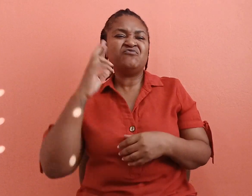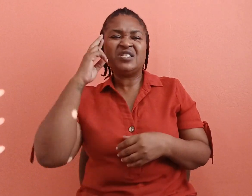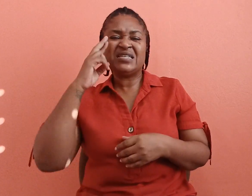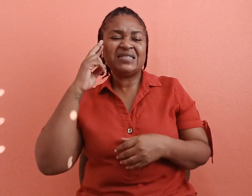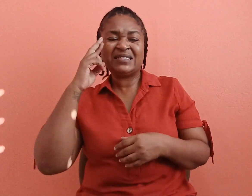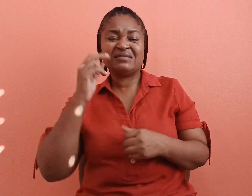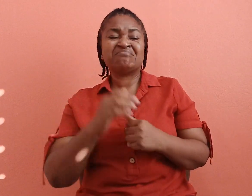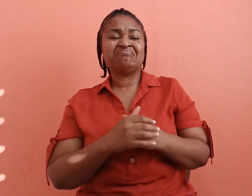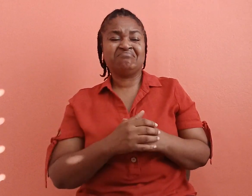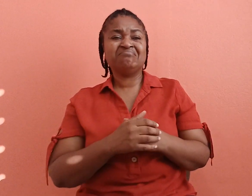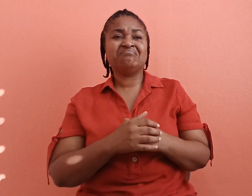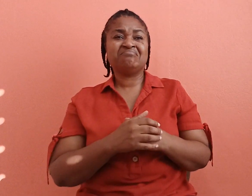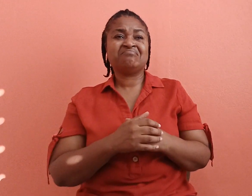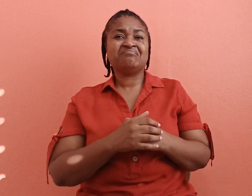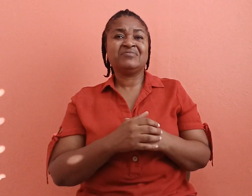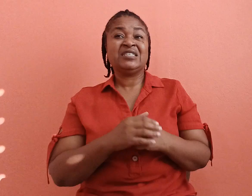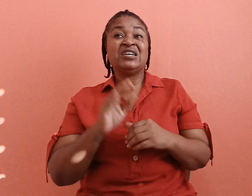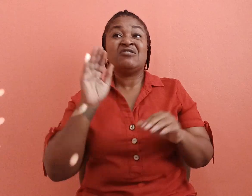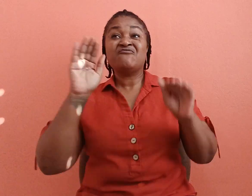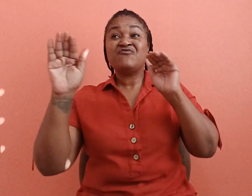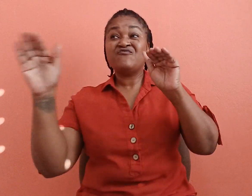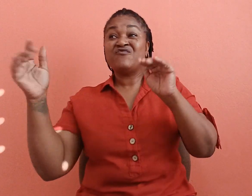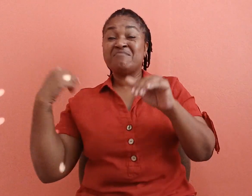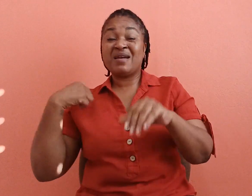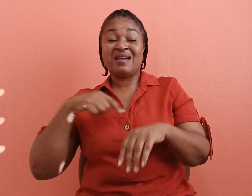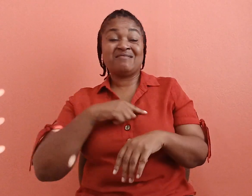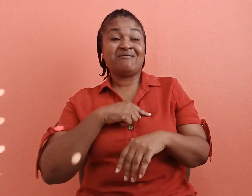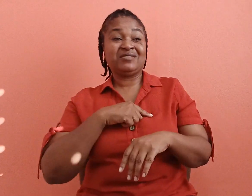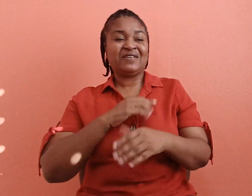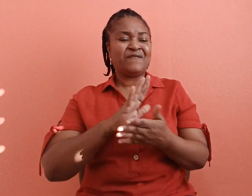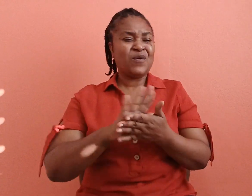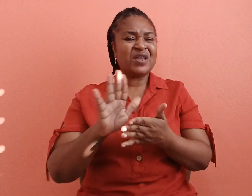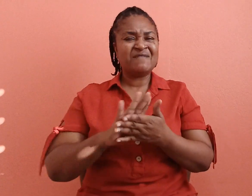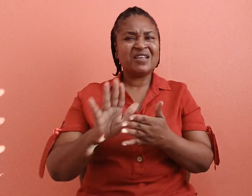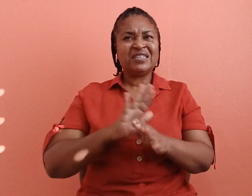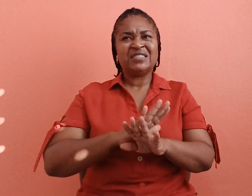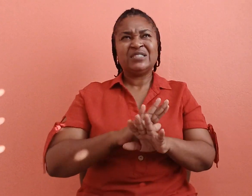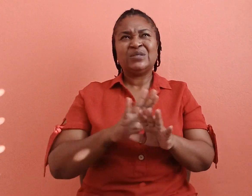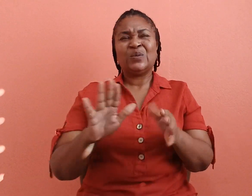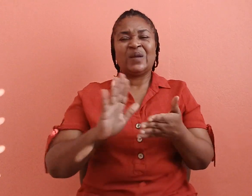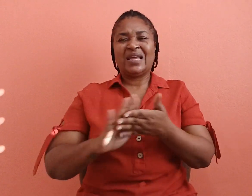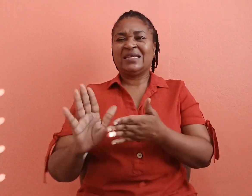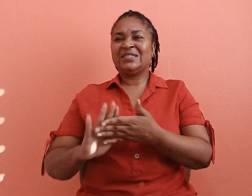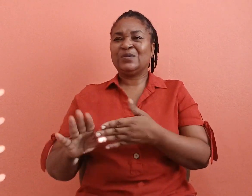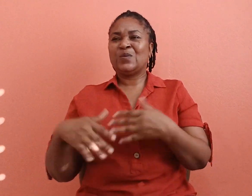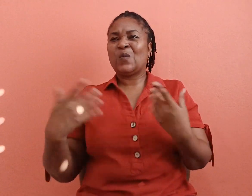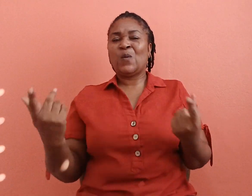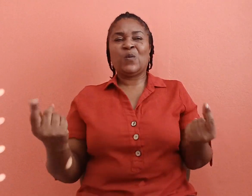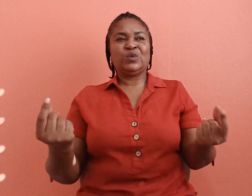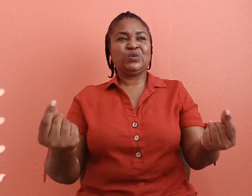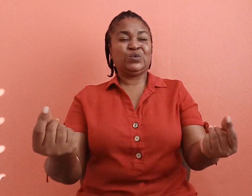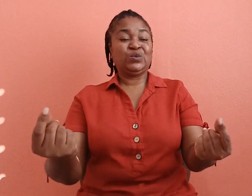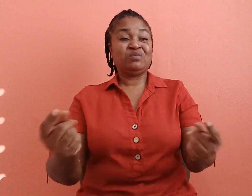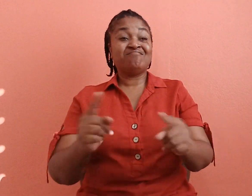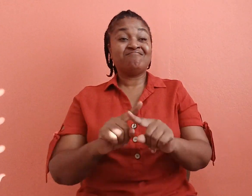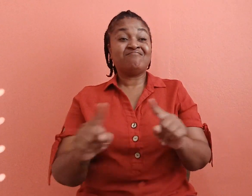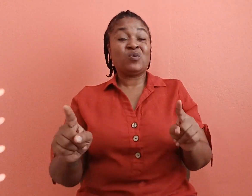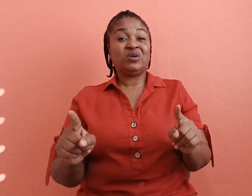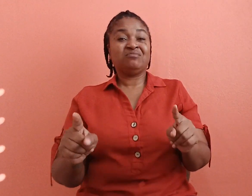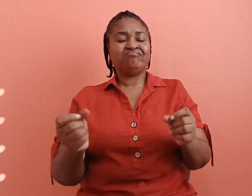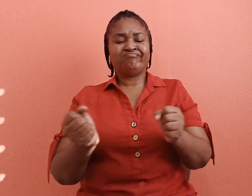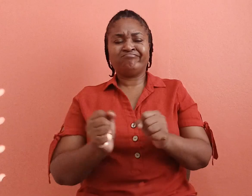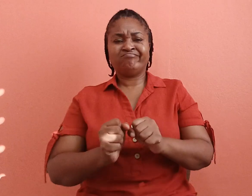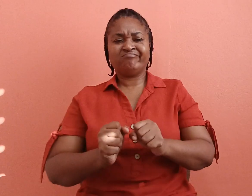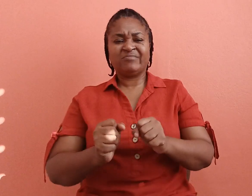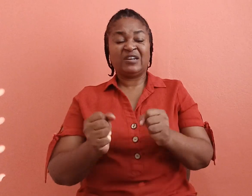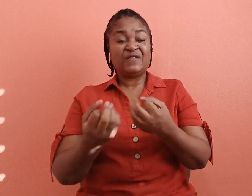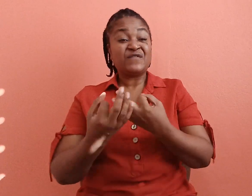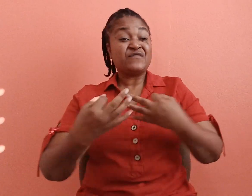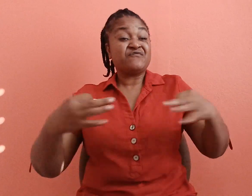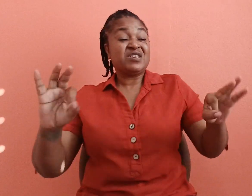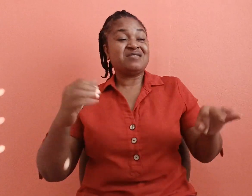forgiveness doesn’t excuse what was done, but it releases us from being bound to it.